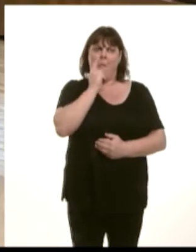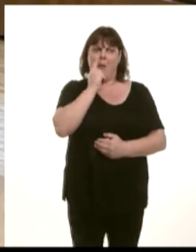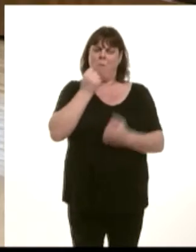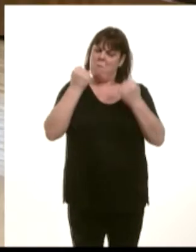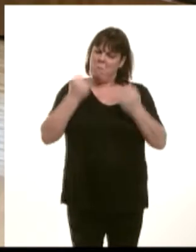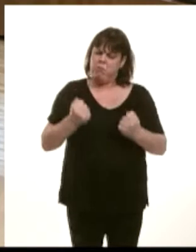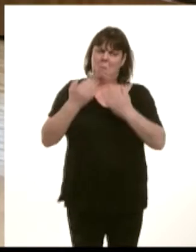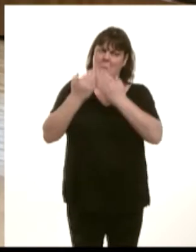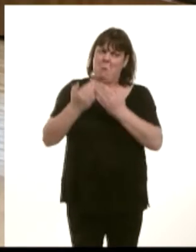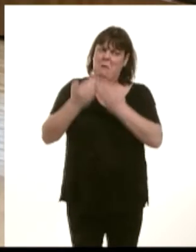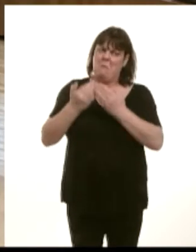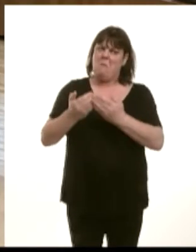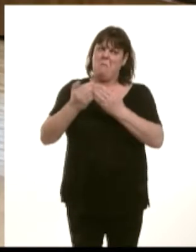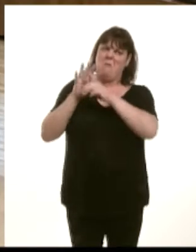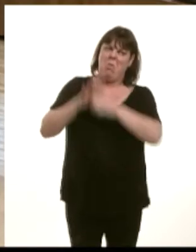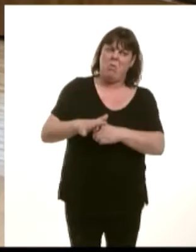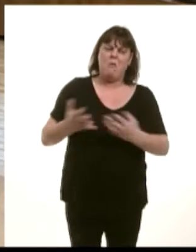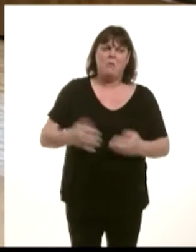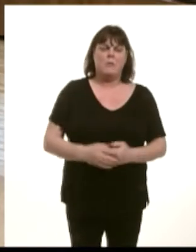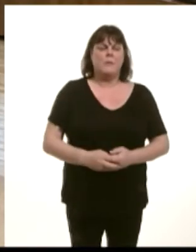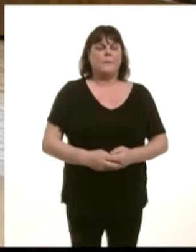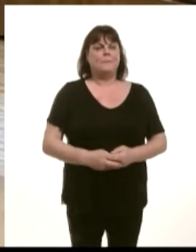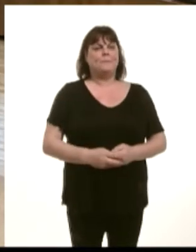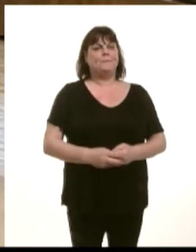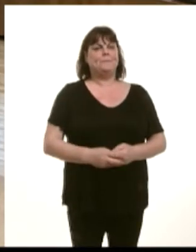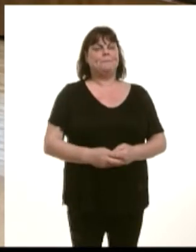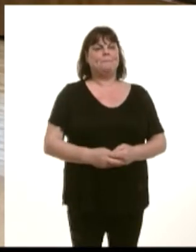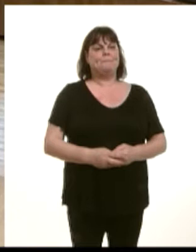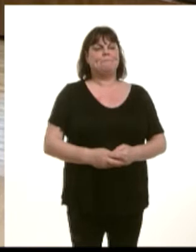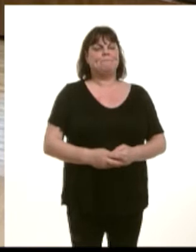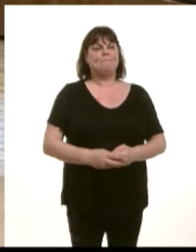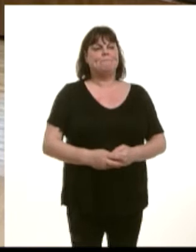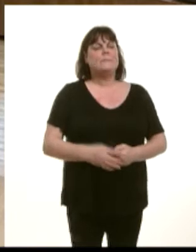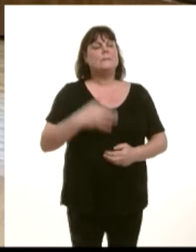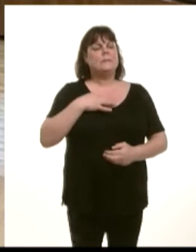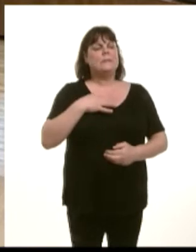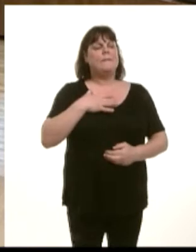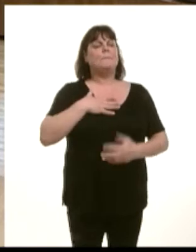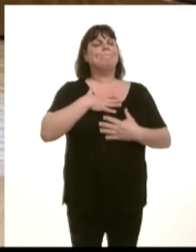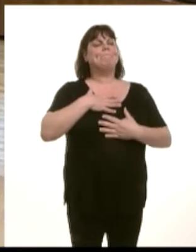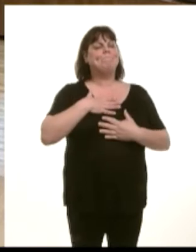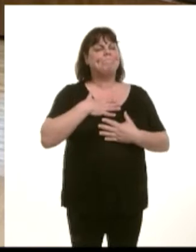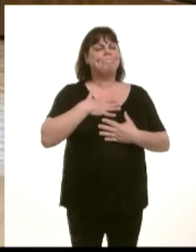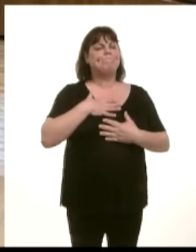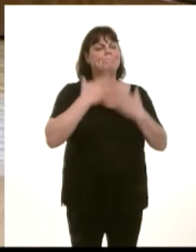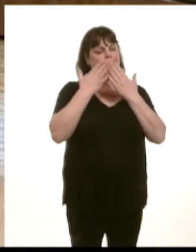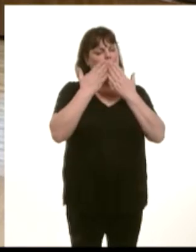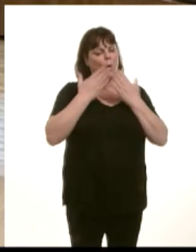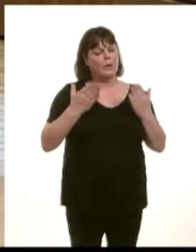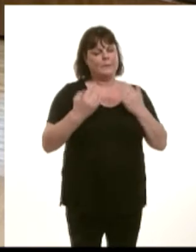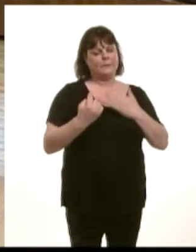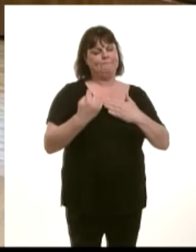Can I say that I was very honoured to be on the steps of the Senedd on Sunday evening